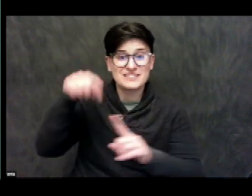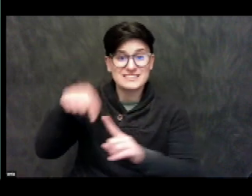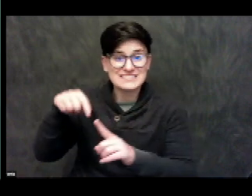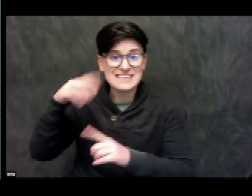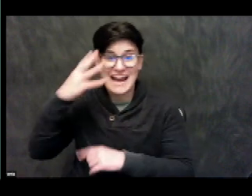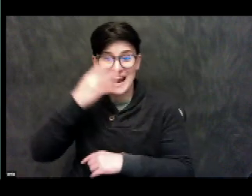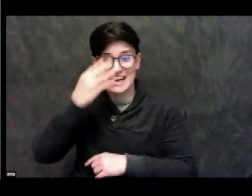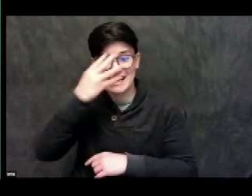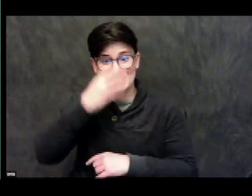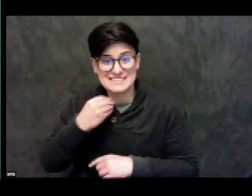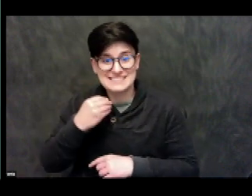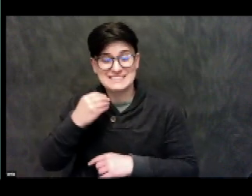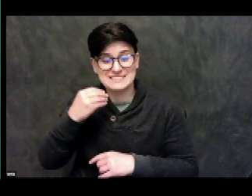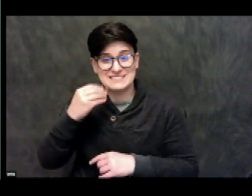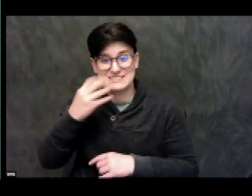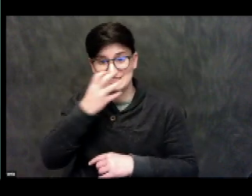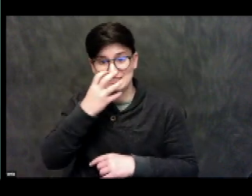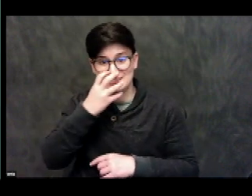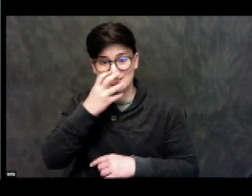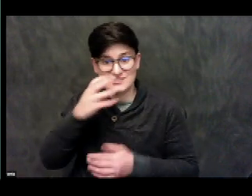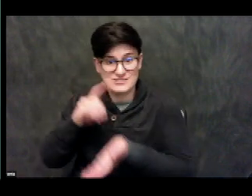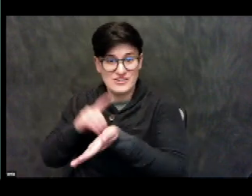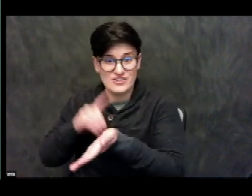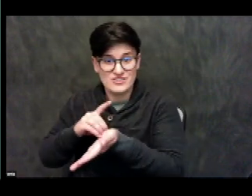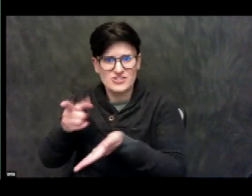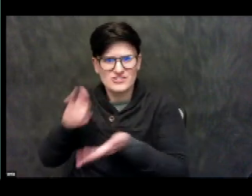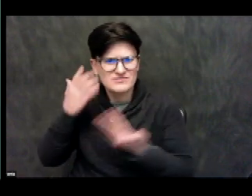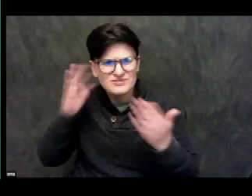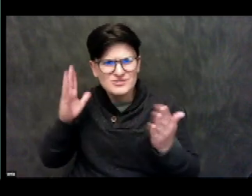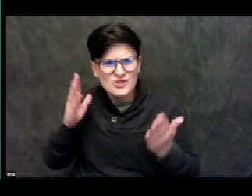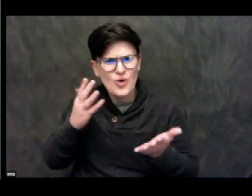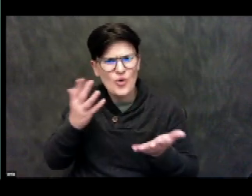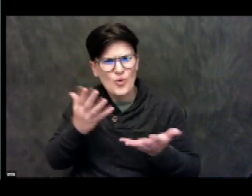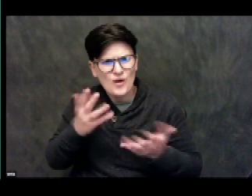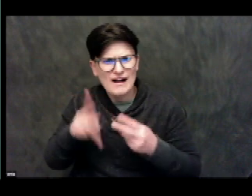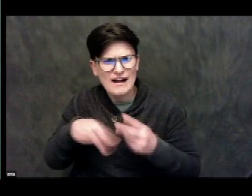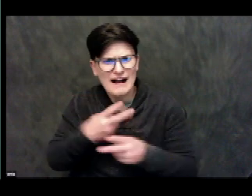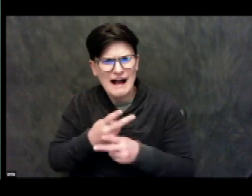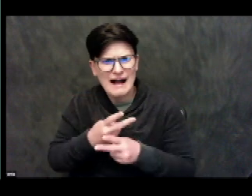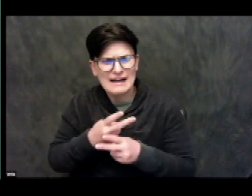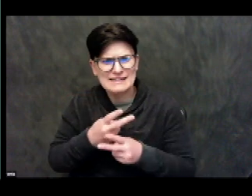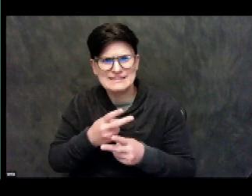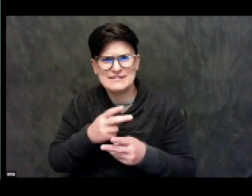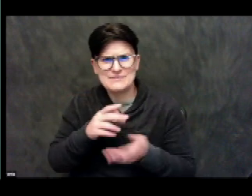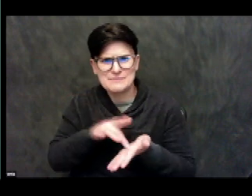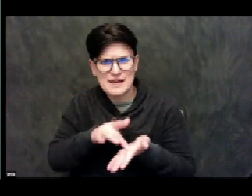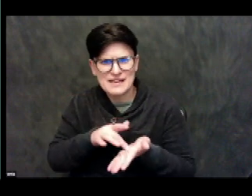me minutes before the surgery because they were still concerned. They were worried about me